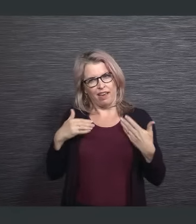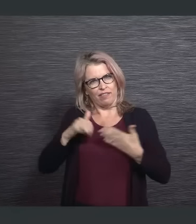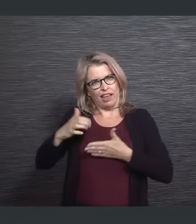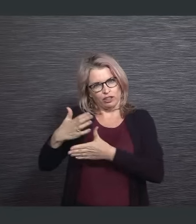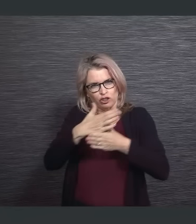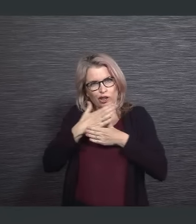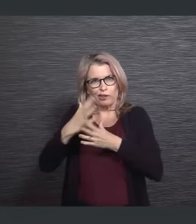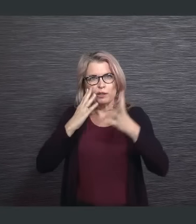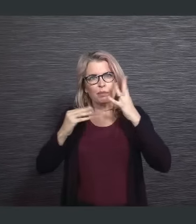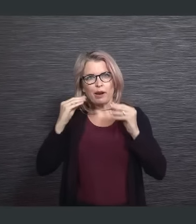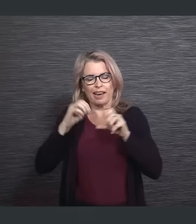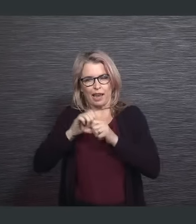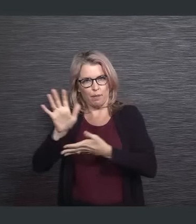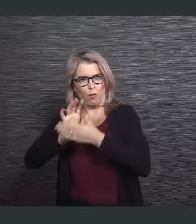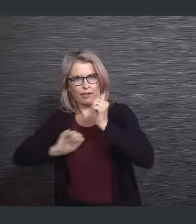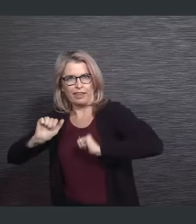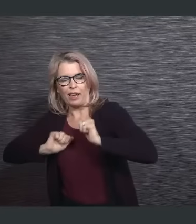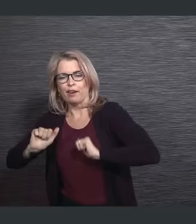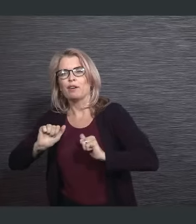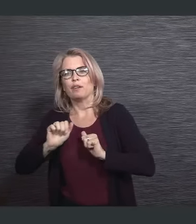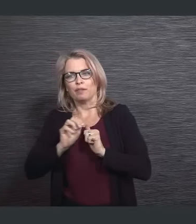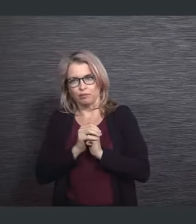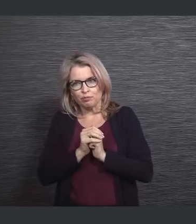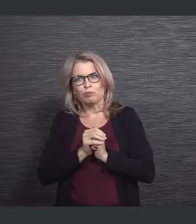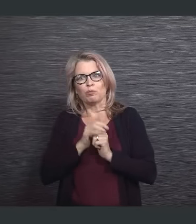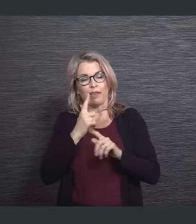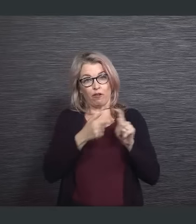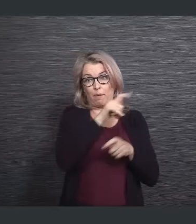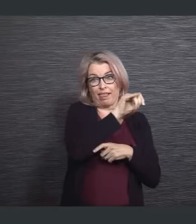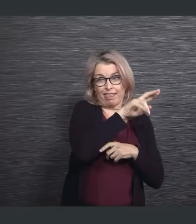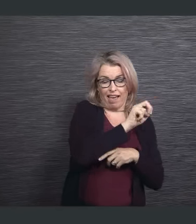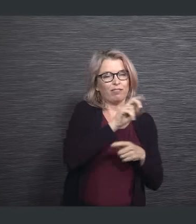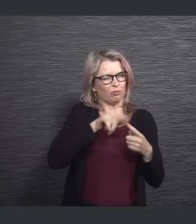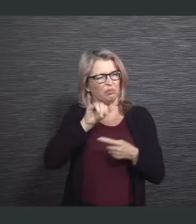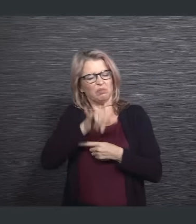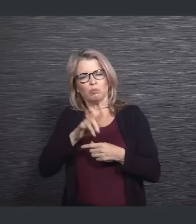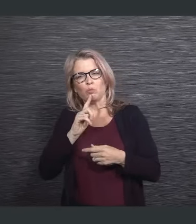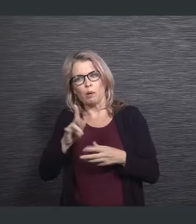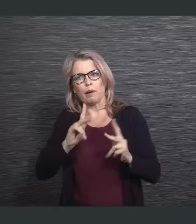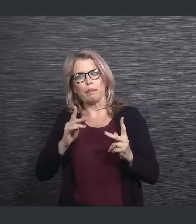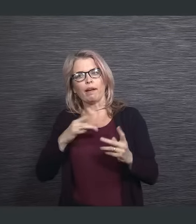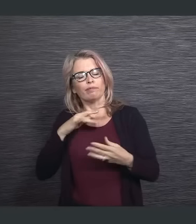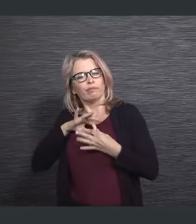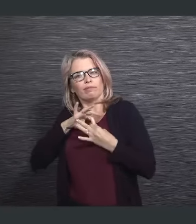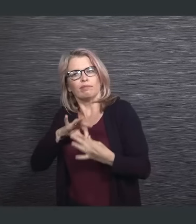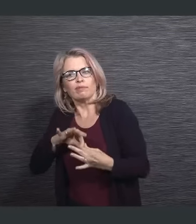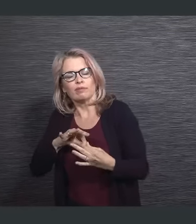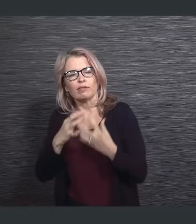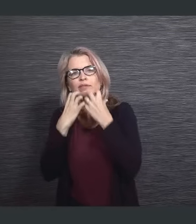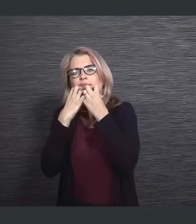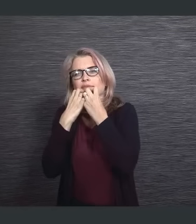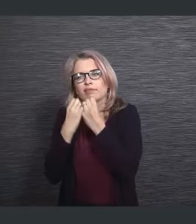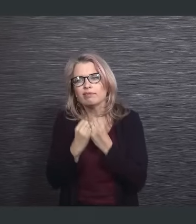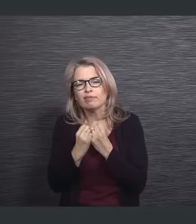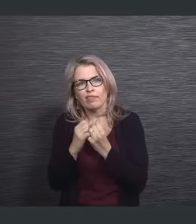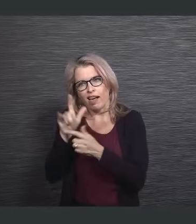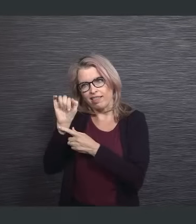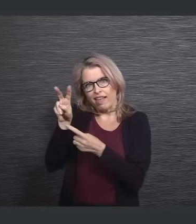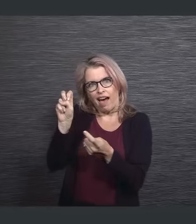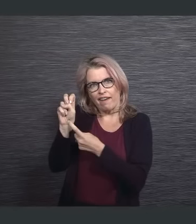we know that audience value live events. So we want to broaden how audiences experience